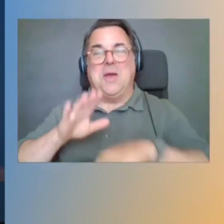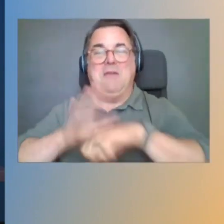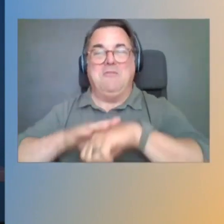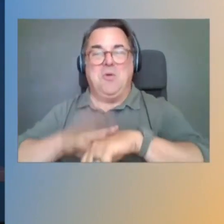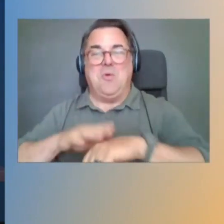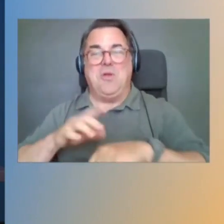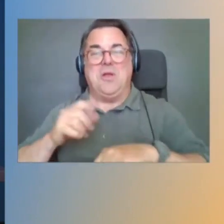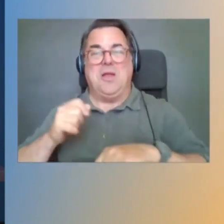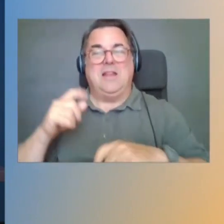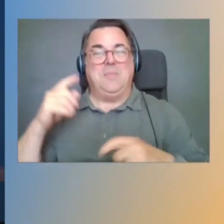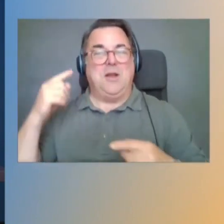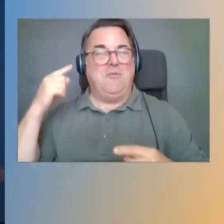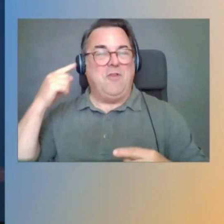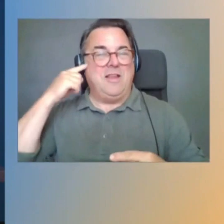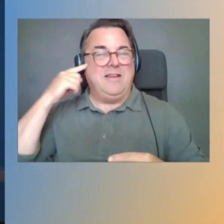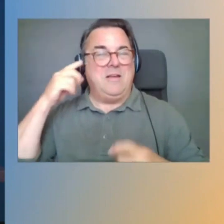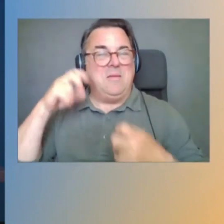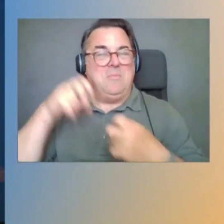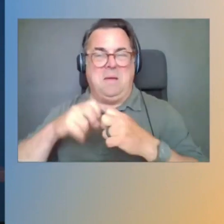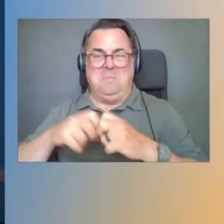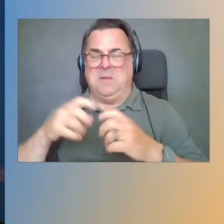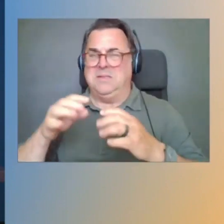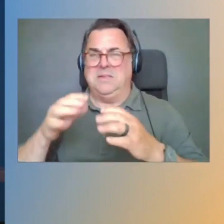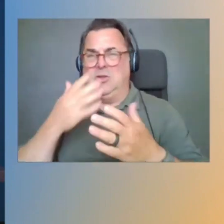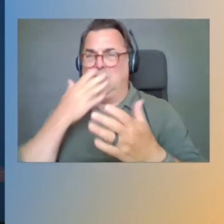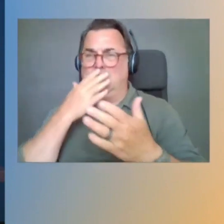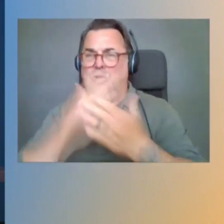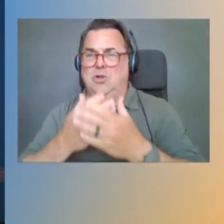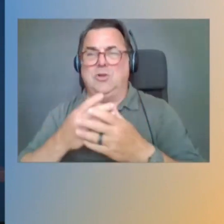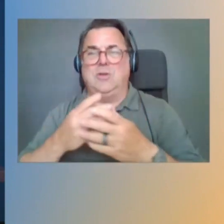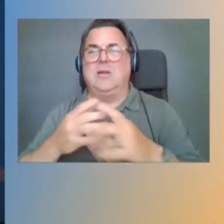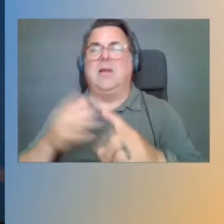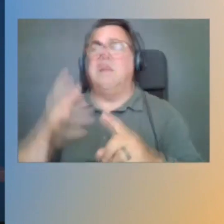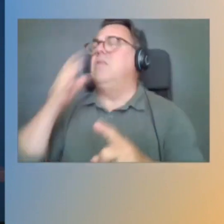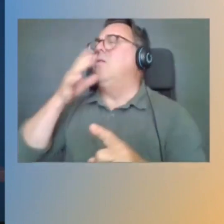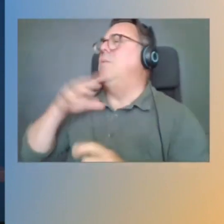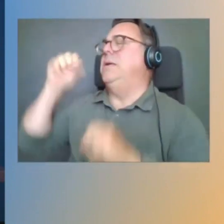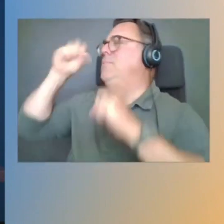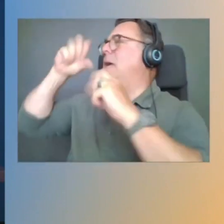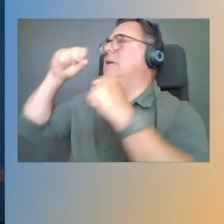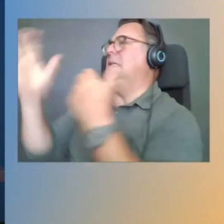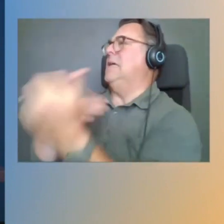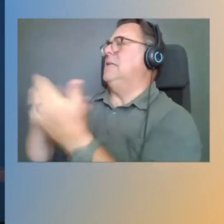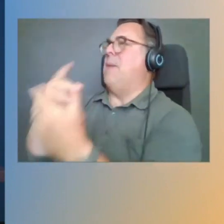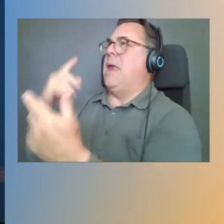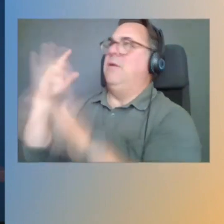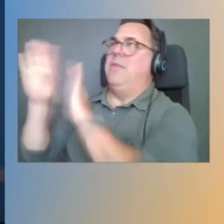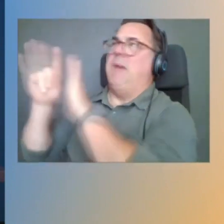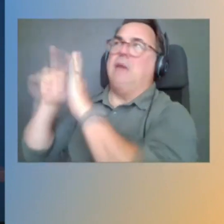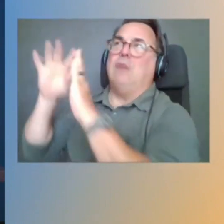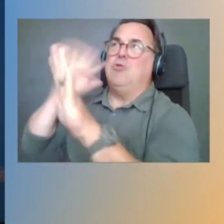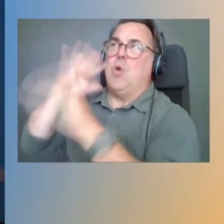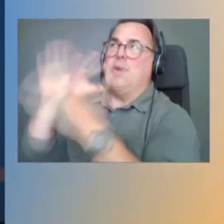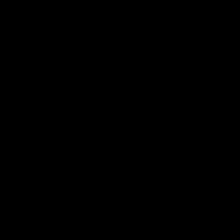but I think that it's still a really powerful testimonial. She's amazing nonetheless. Exactly. - Yes, yes. Yeah, thank you very much.